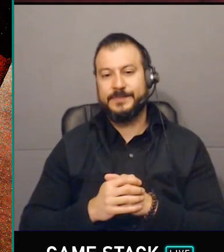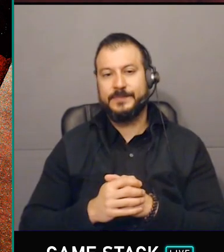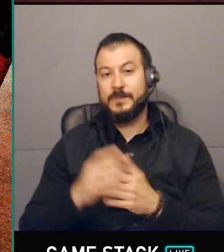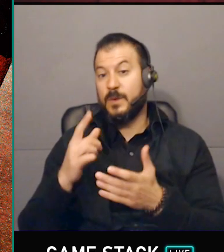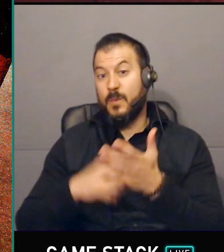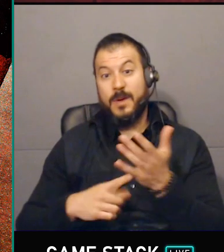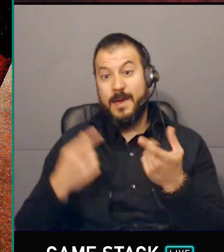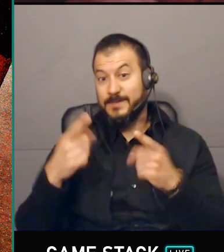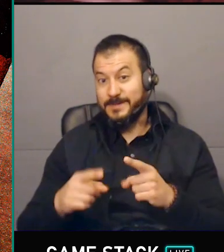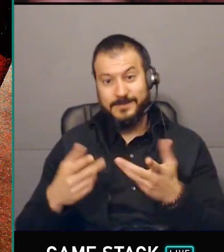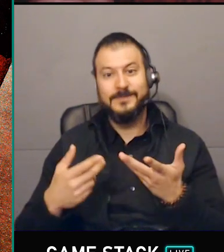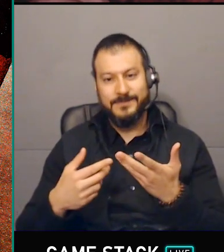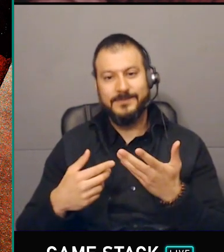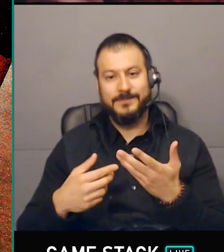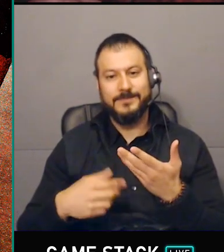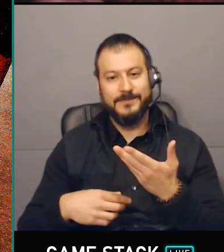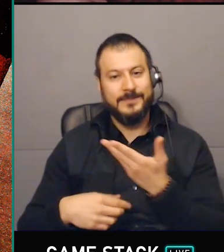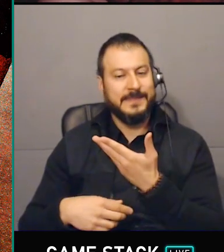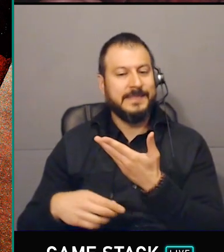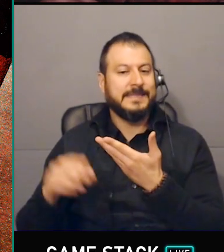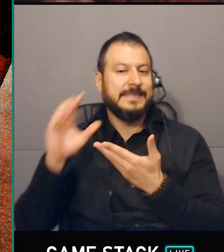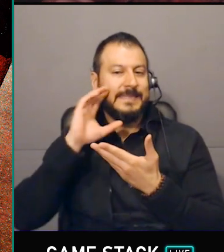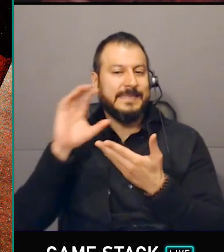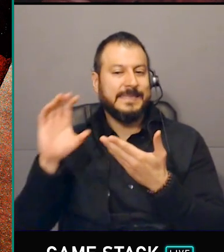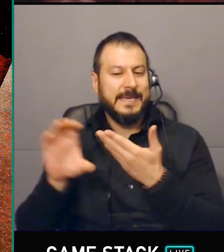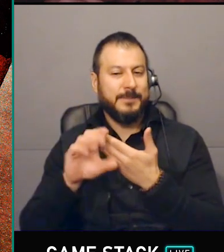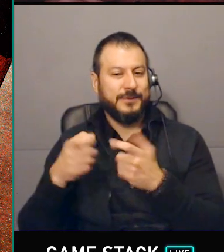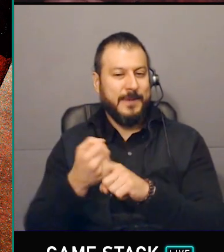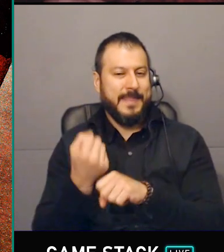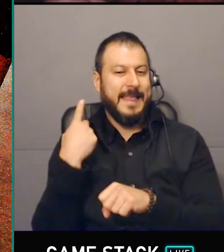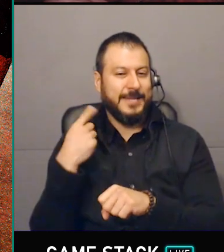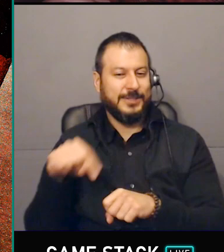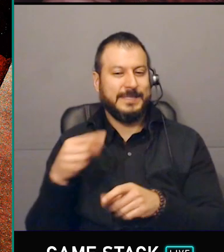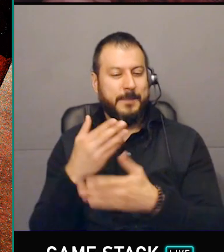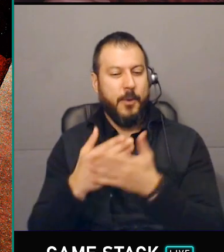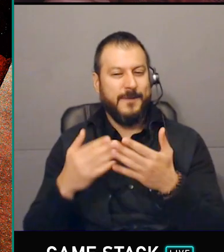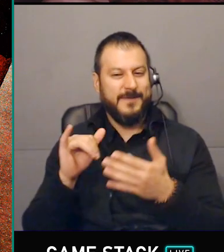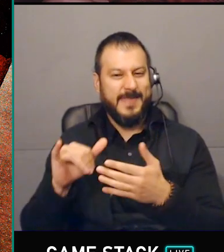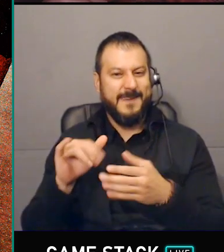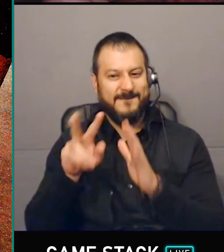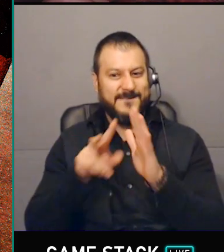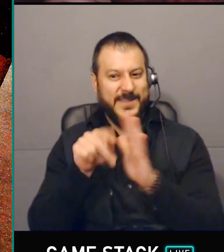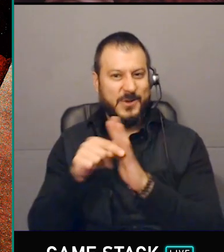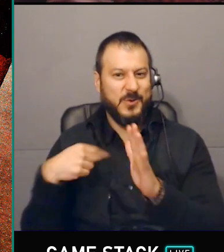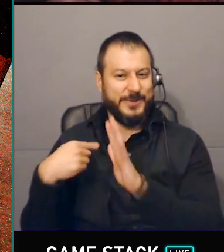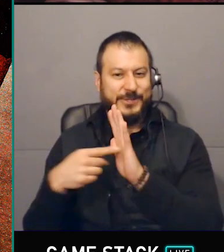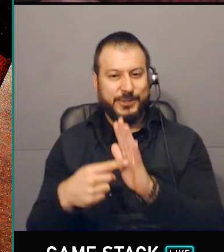Well, so this is an image from our SIGGRAPH paper last year. This is part of the teaser, and this is a very